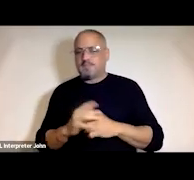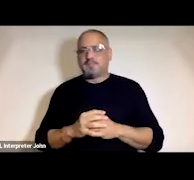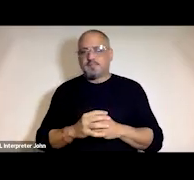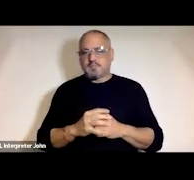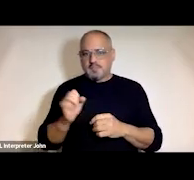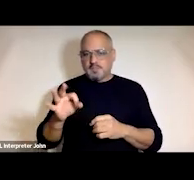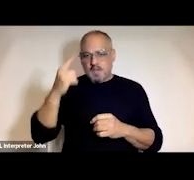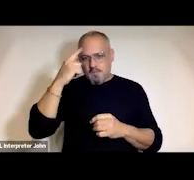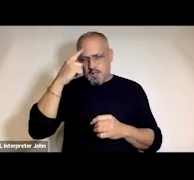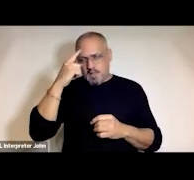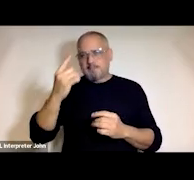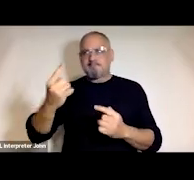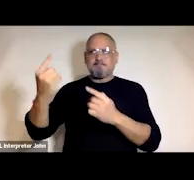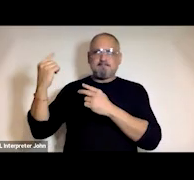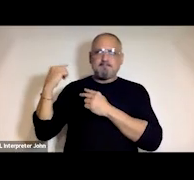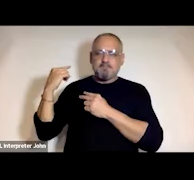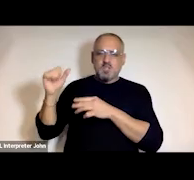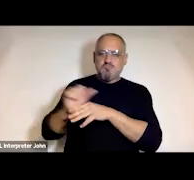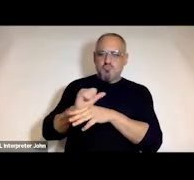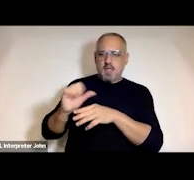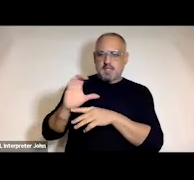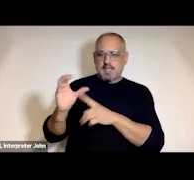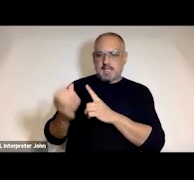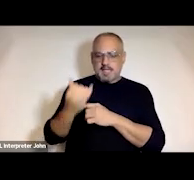If you think back to the practice case, if you had Mike,